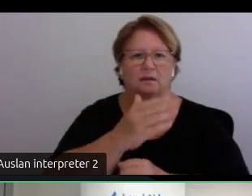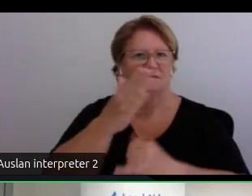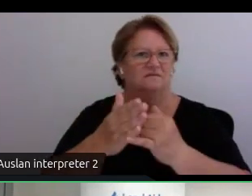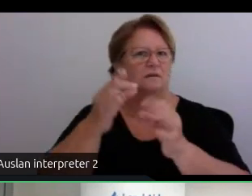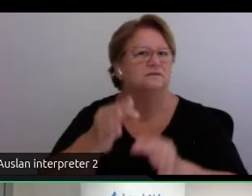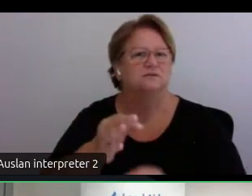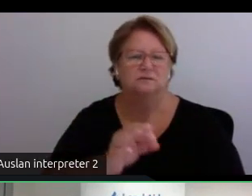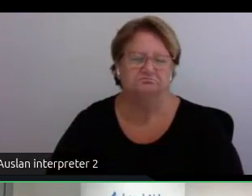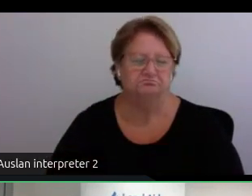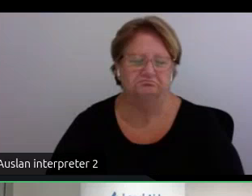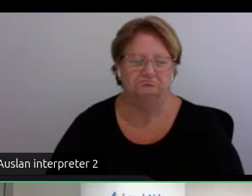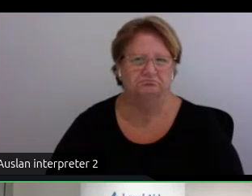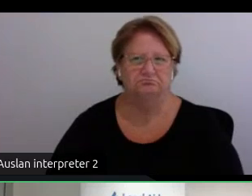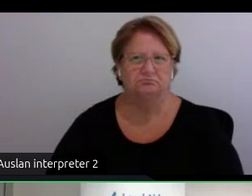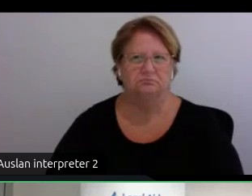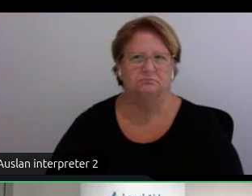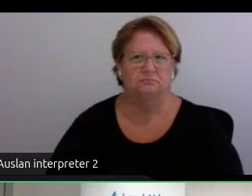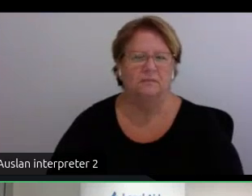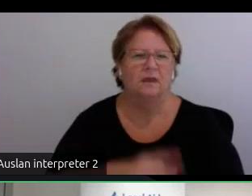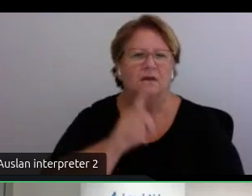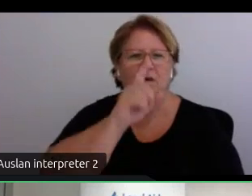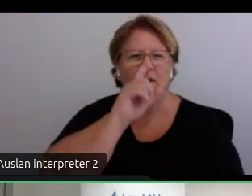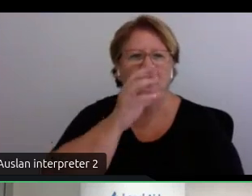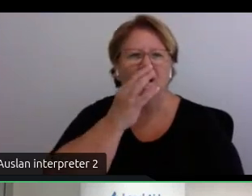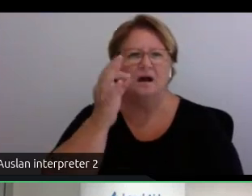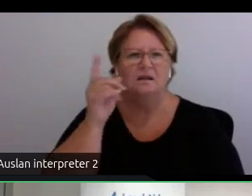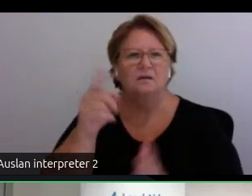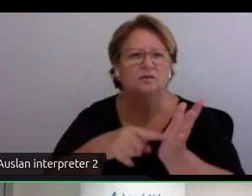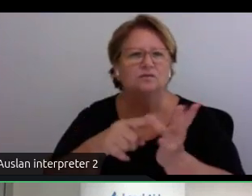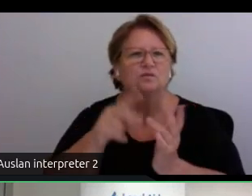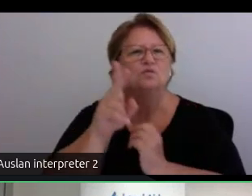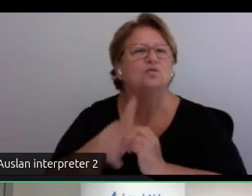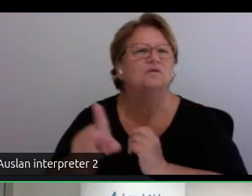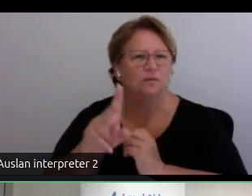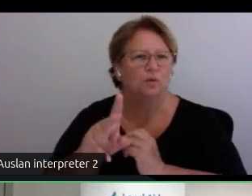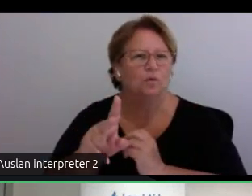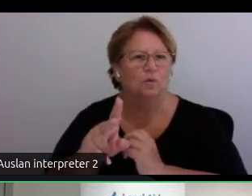final decision on a claim, it can be any decision that they make, you can ask them to review it.